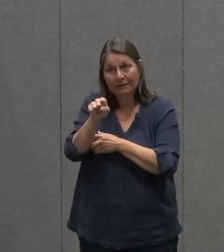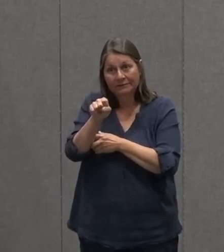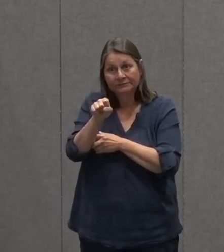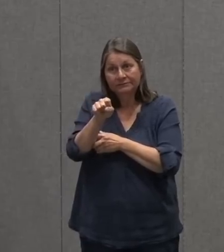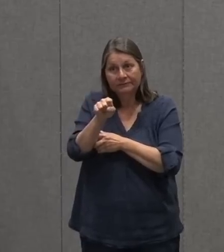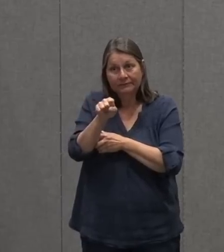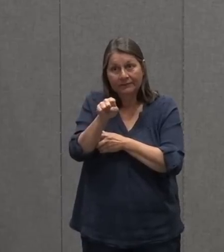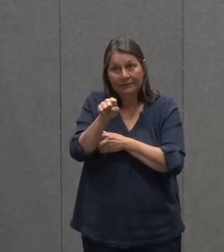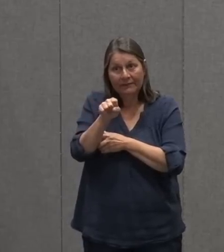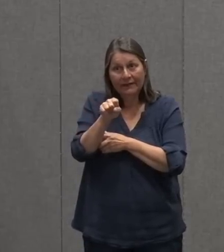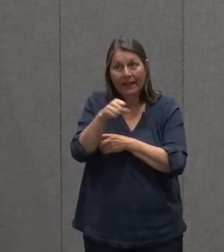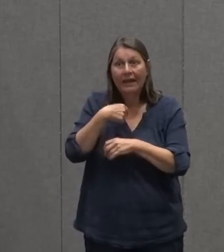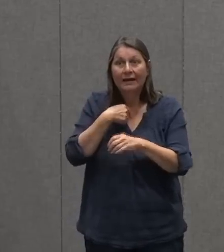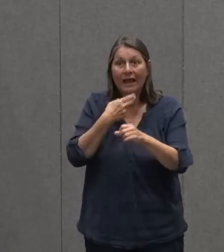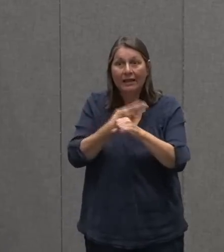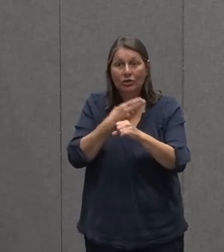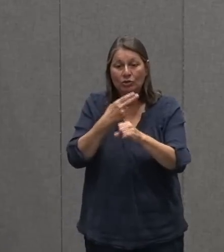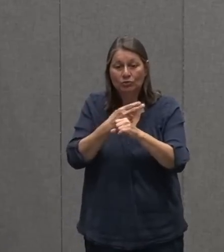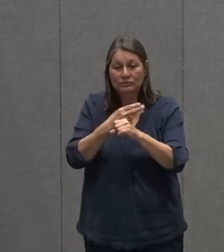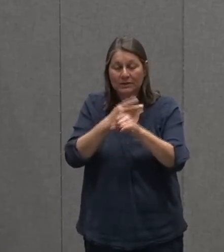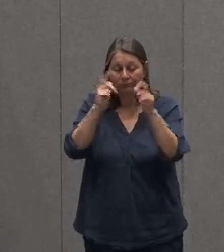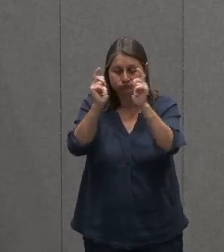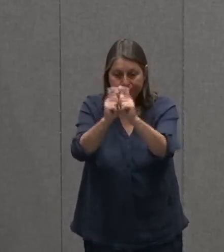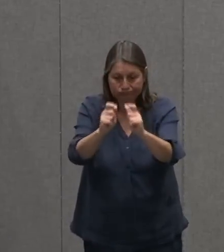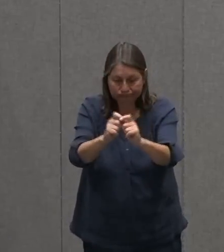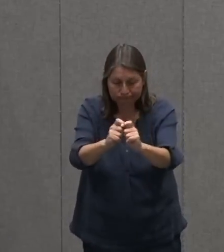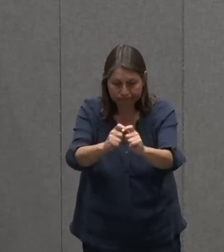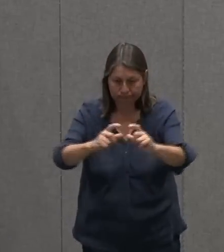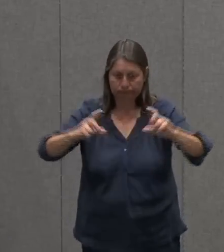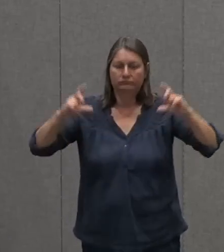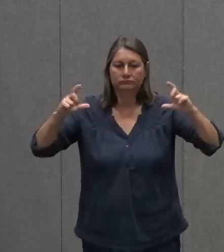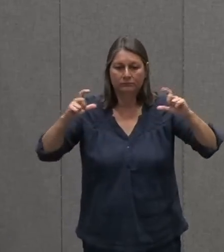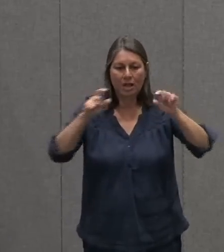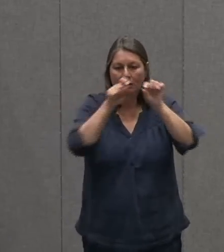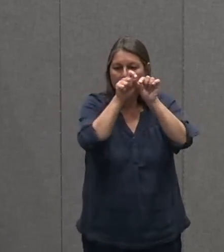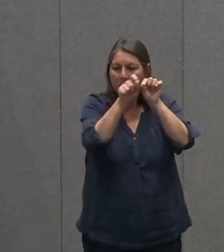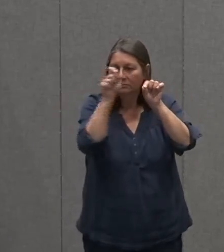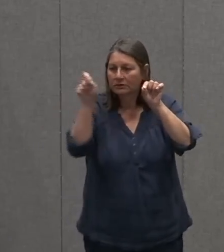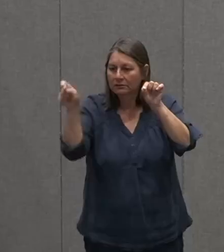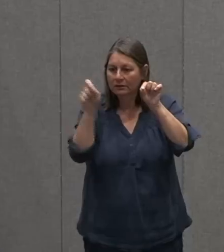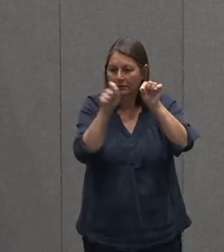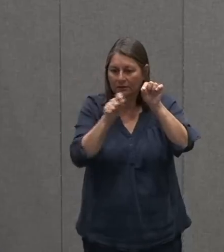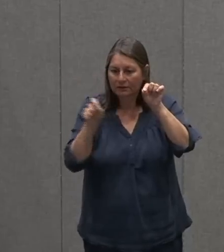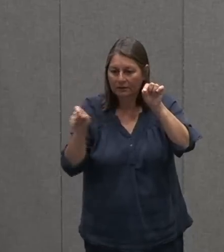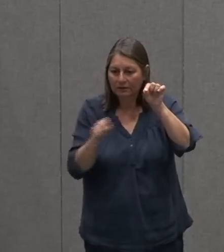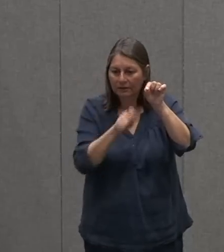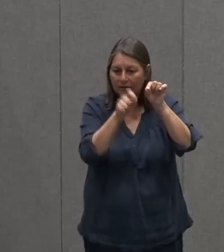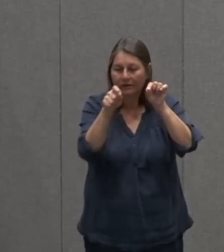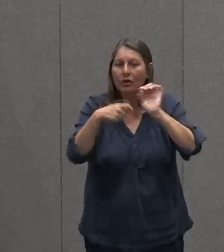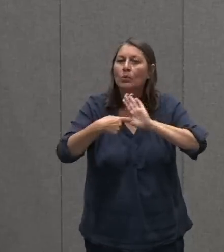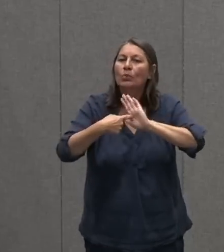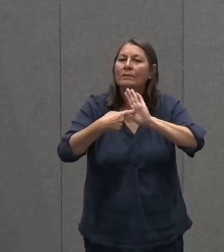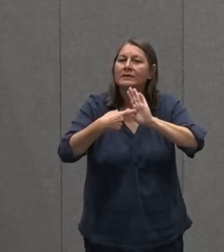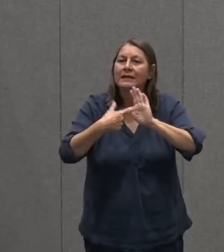And I used dots to represent the gas particles. Notice that I didn't put the particles,